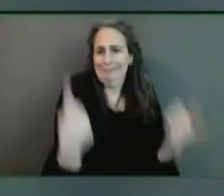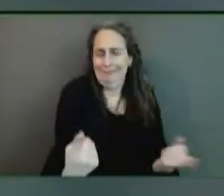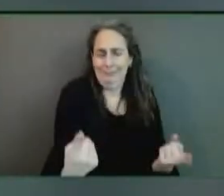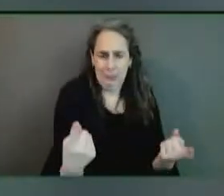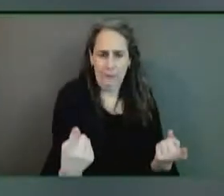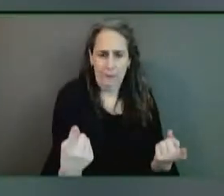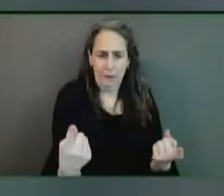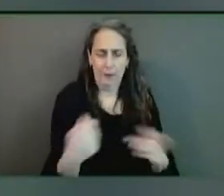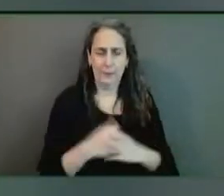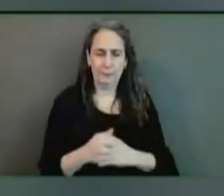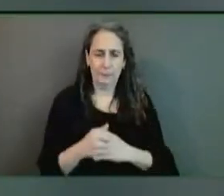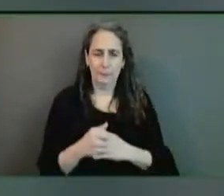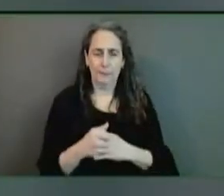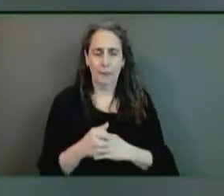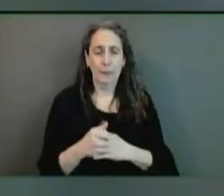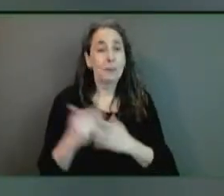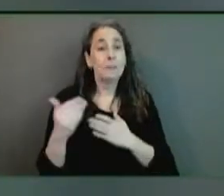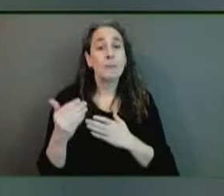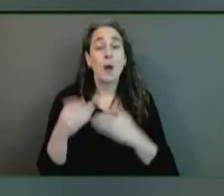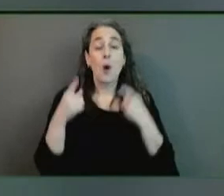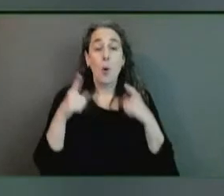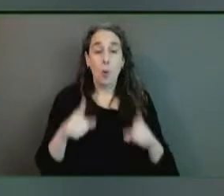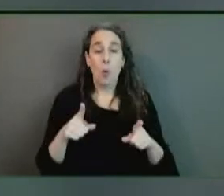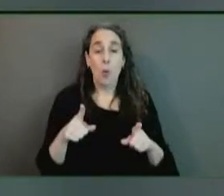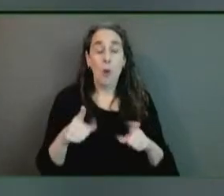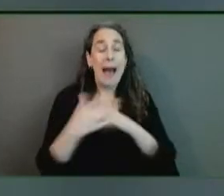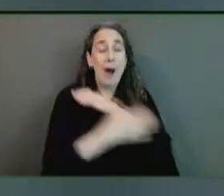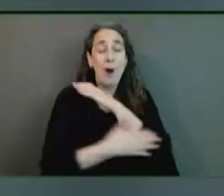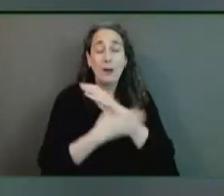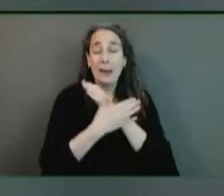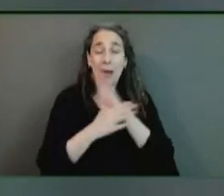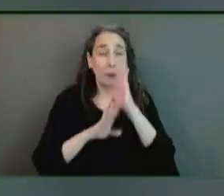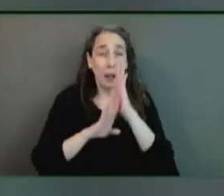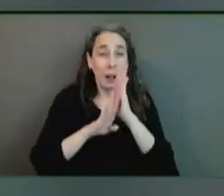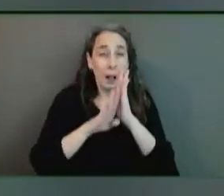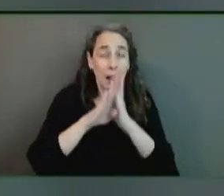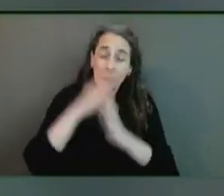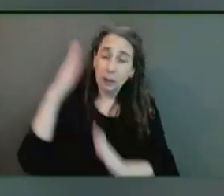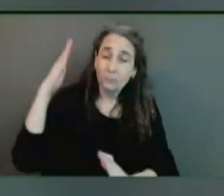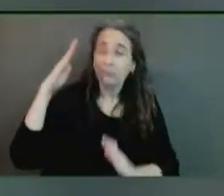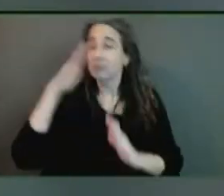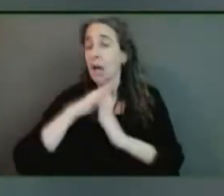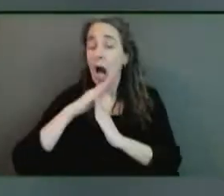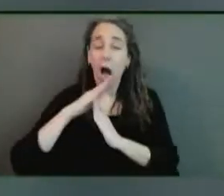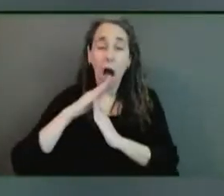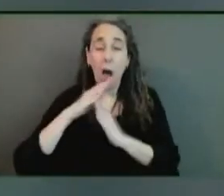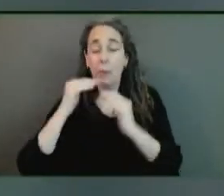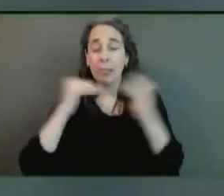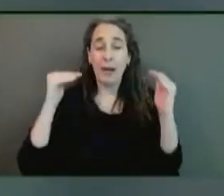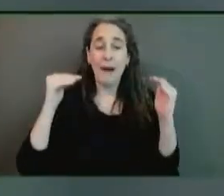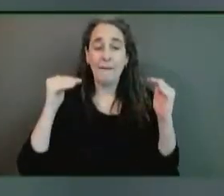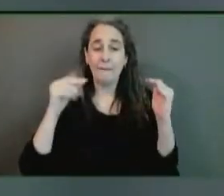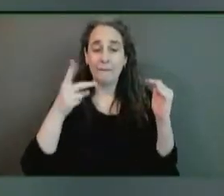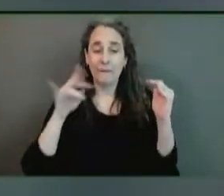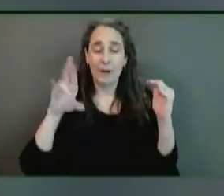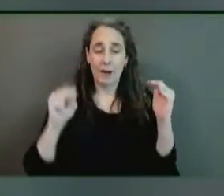virus at the highest level we've seen during this pandemic. And even as we are reaching out